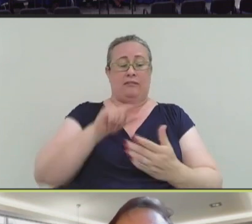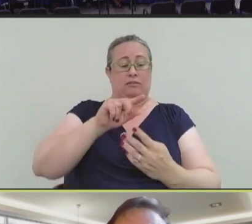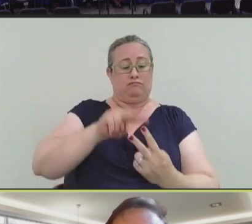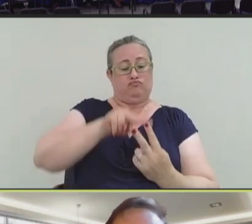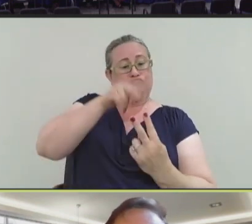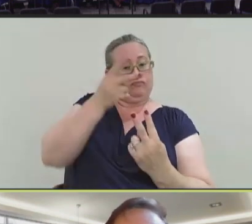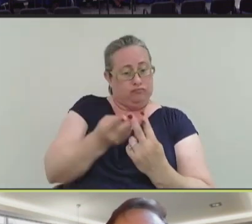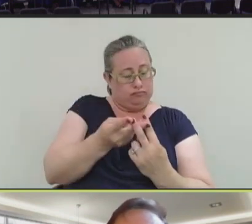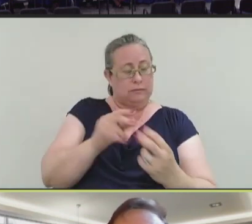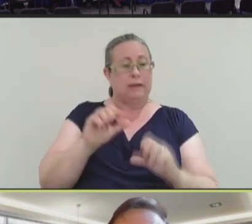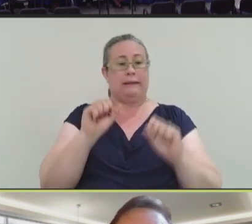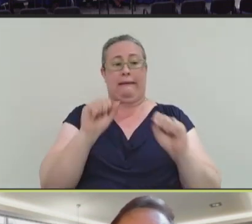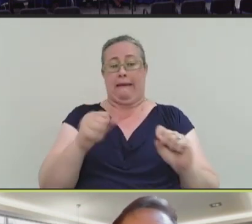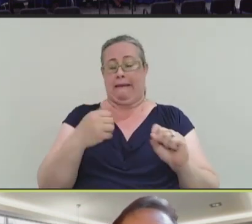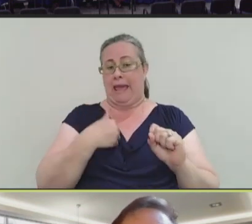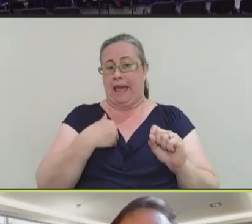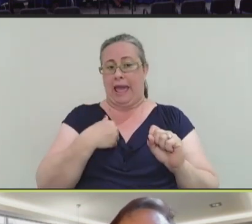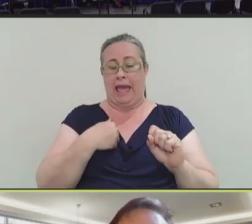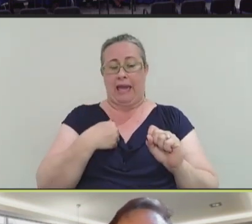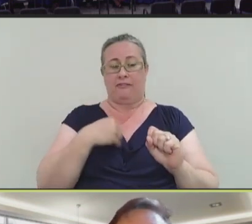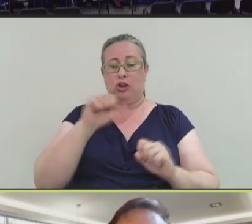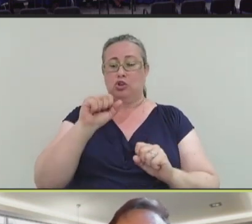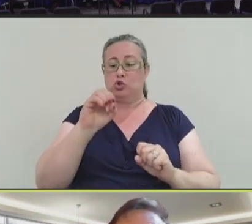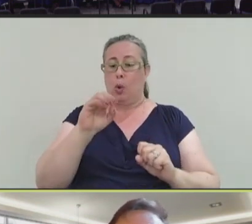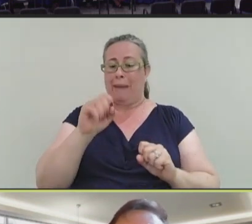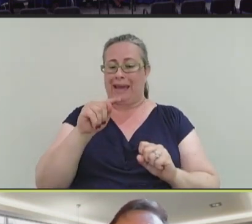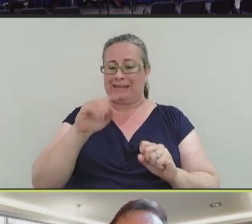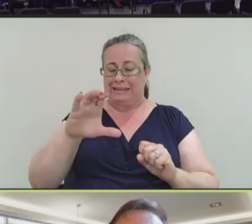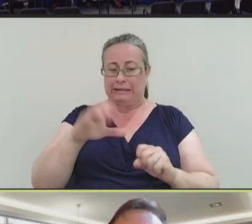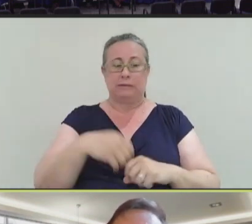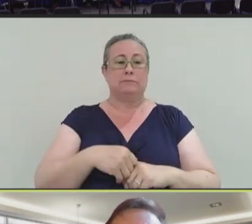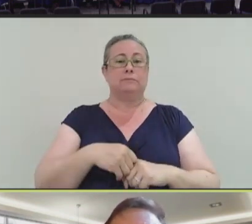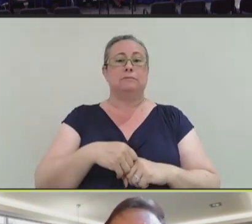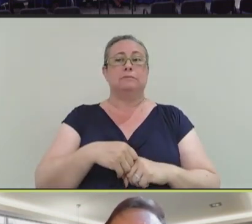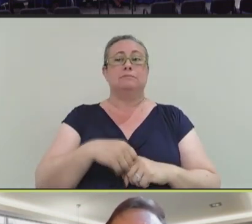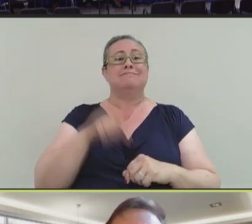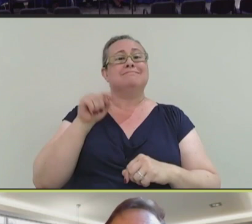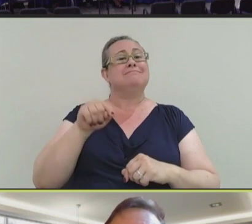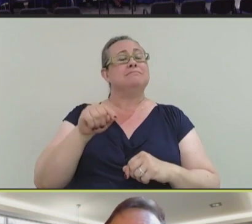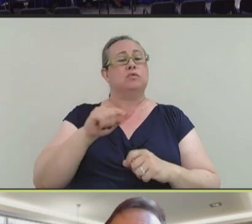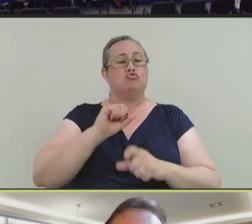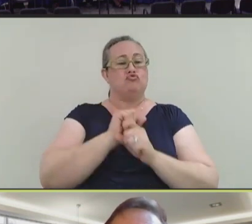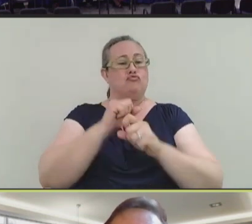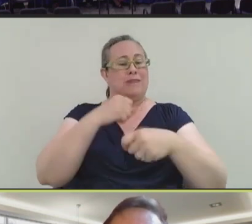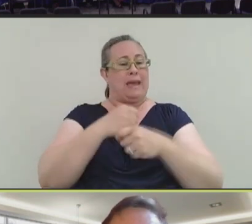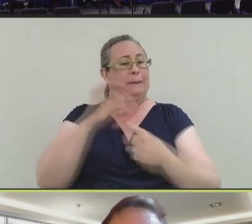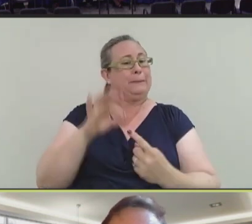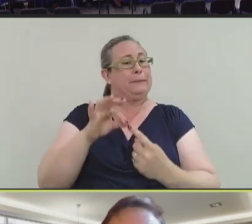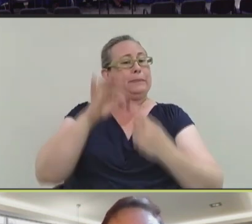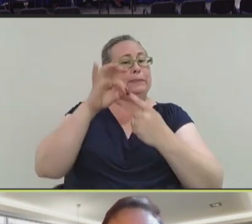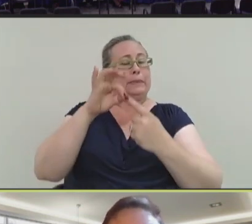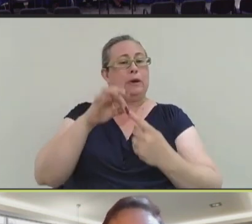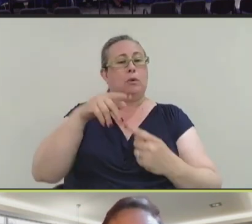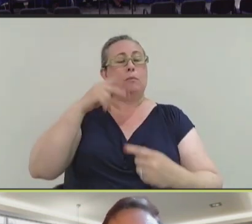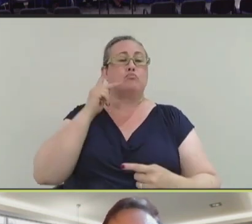you can have somatic mutations. These all create unique proteins in the tumor